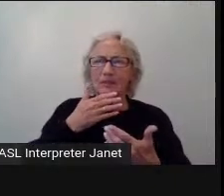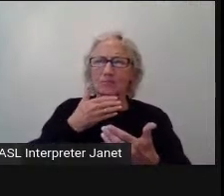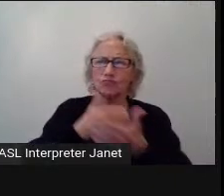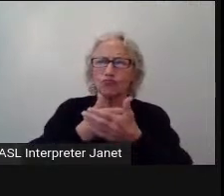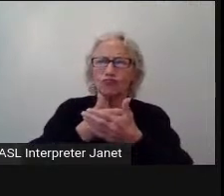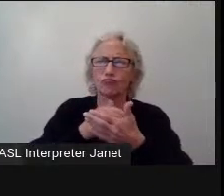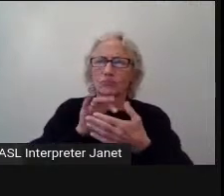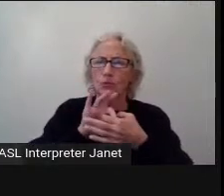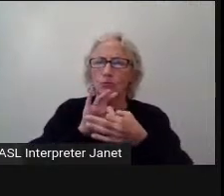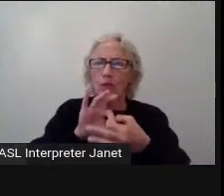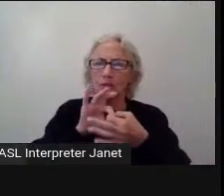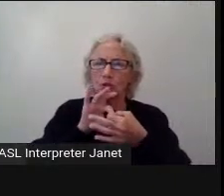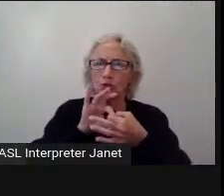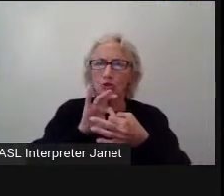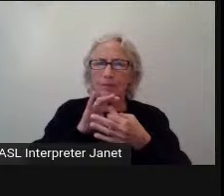So it makes lots of since to have a tight